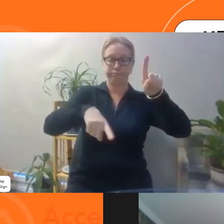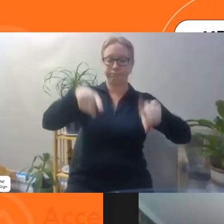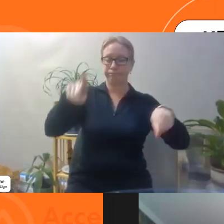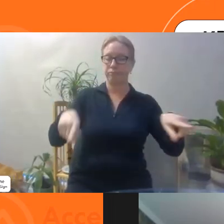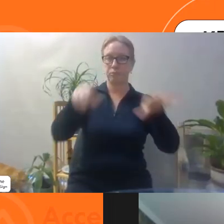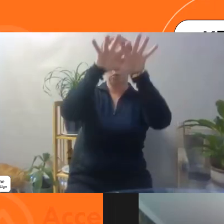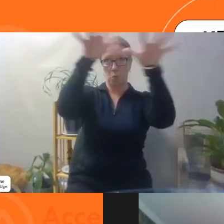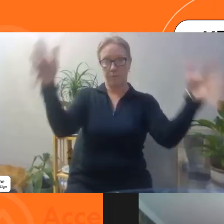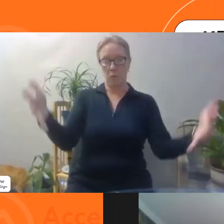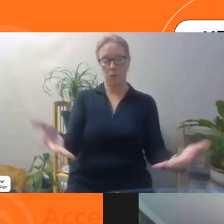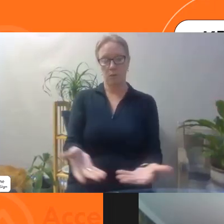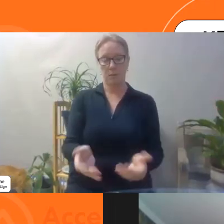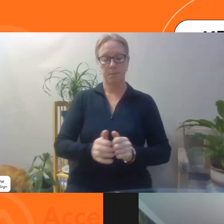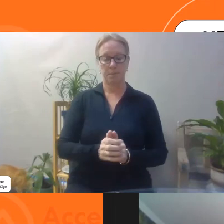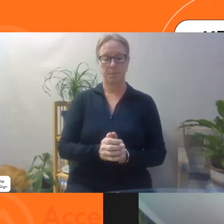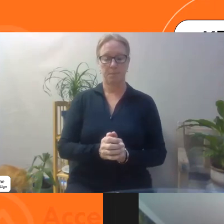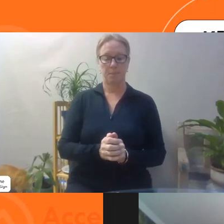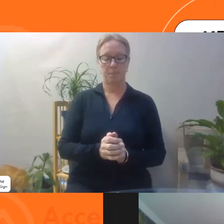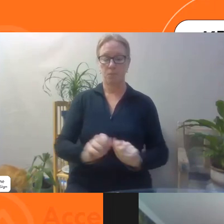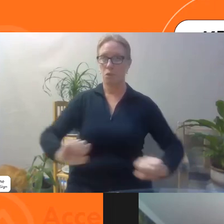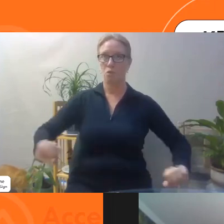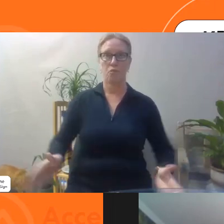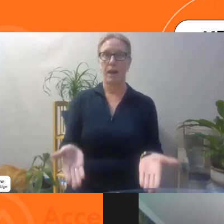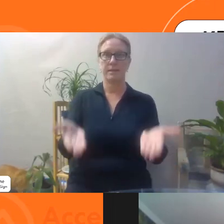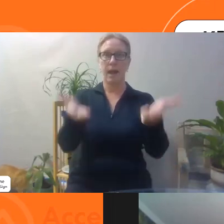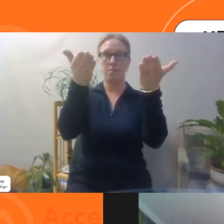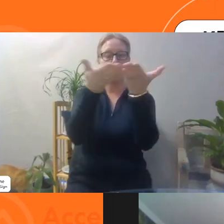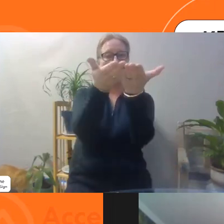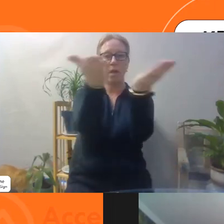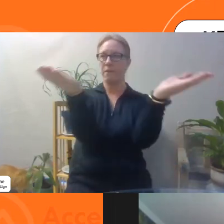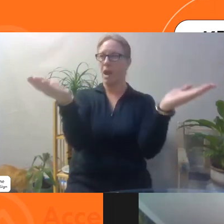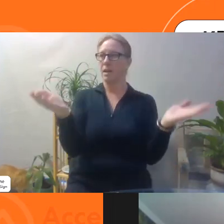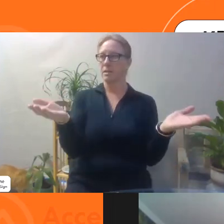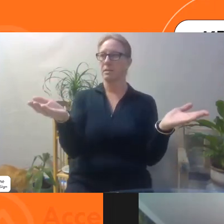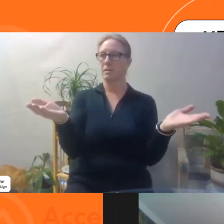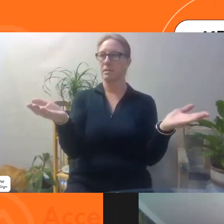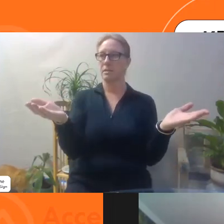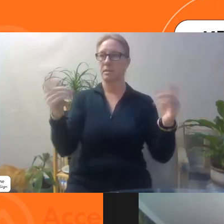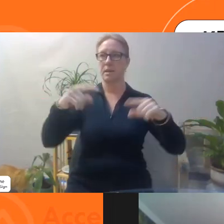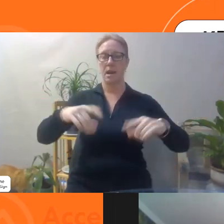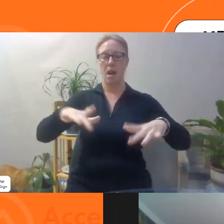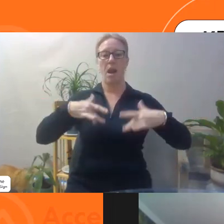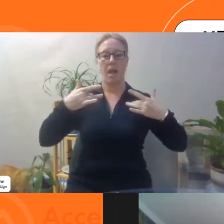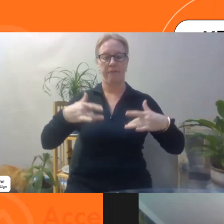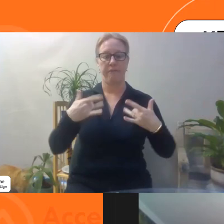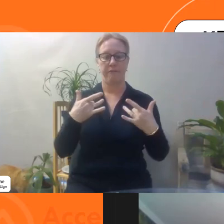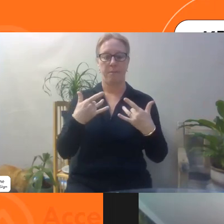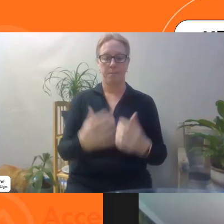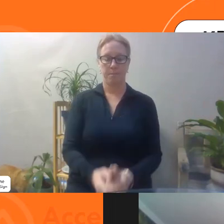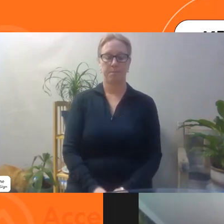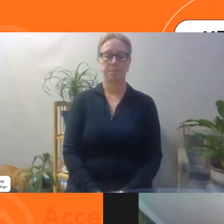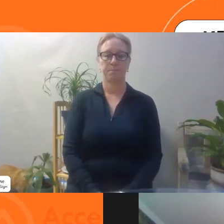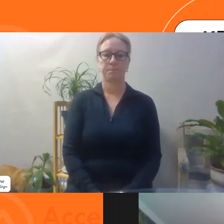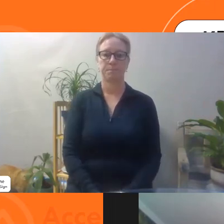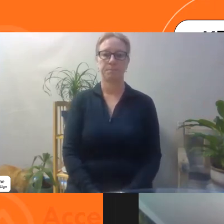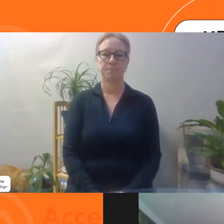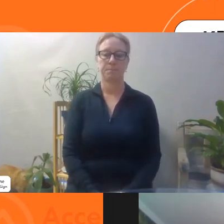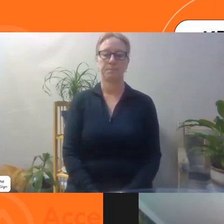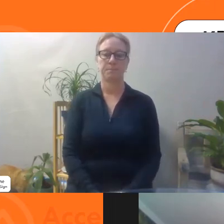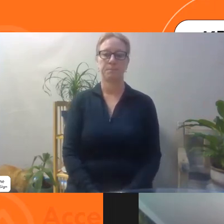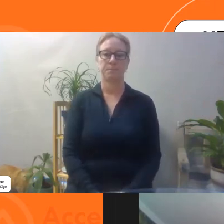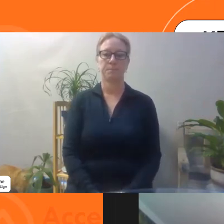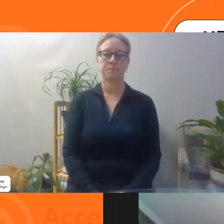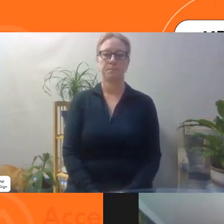embracing universe rise up upon all of us, behold it in life. And